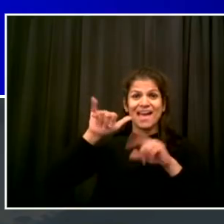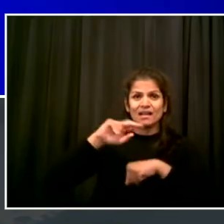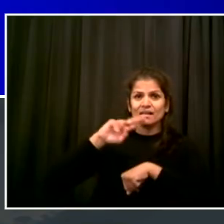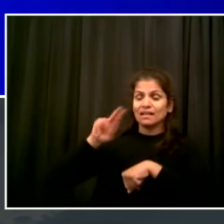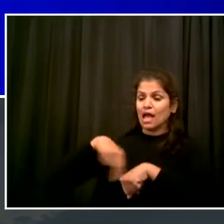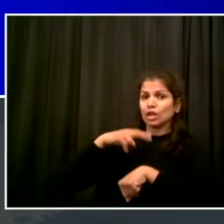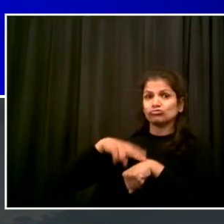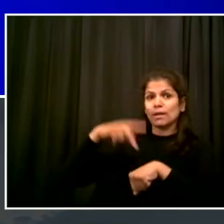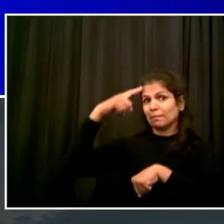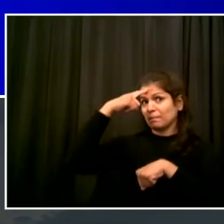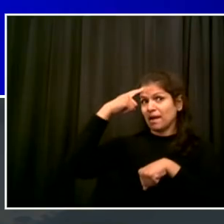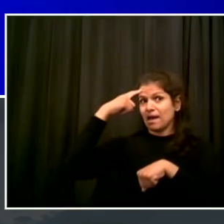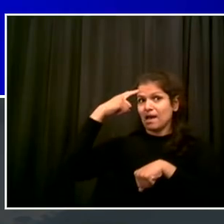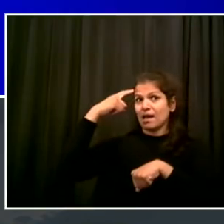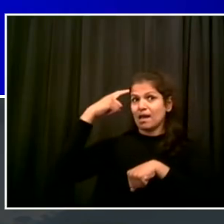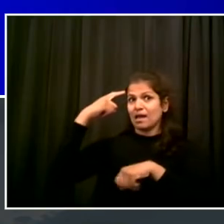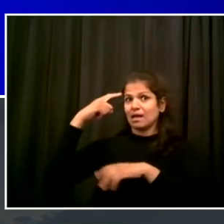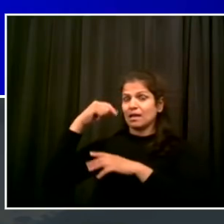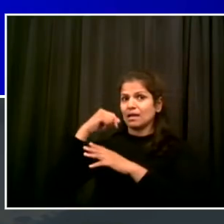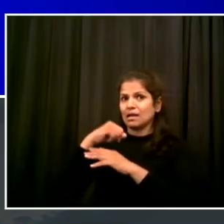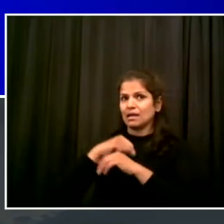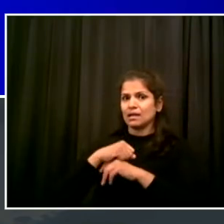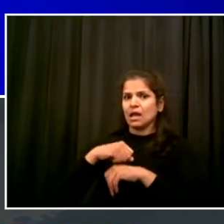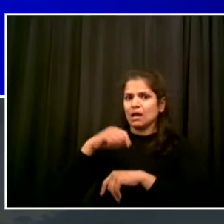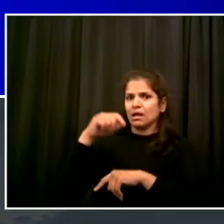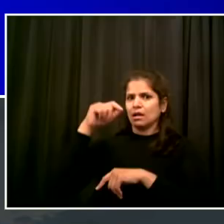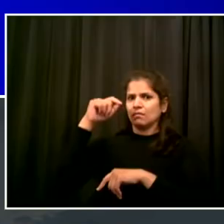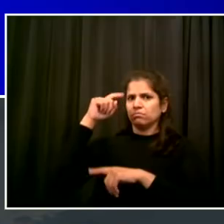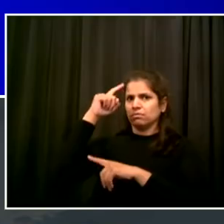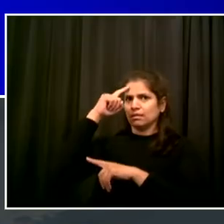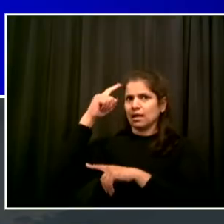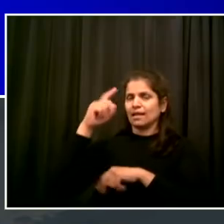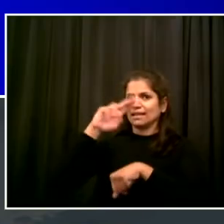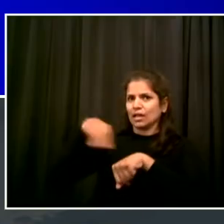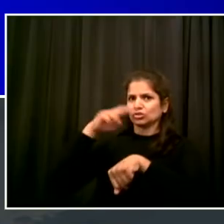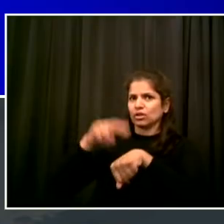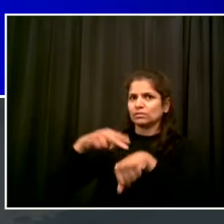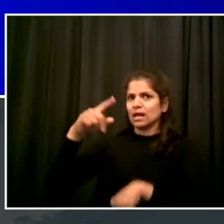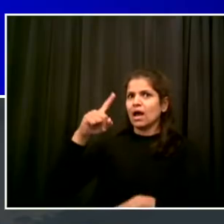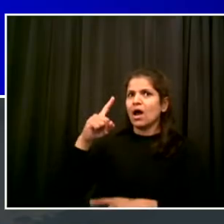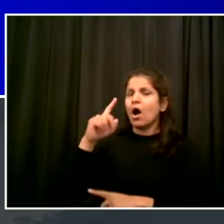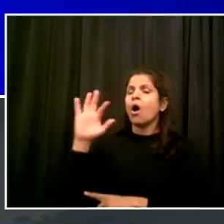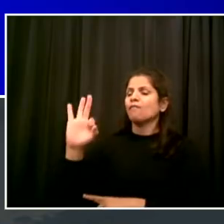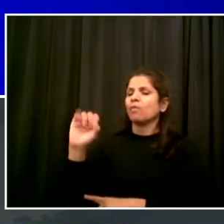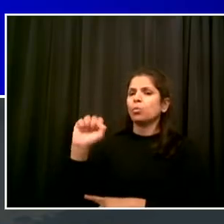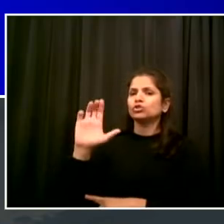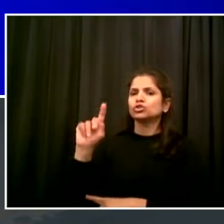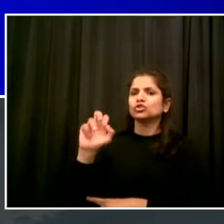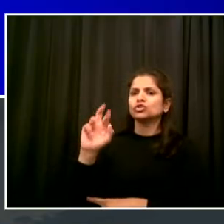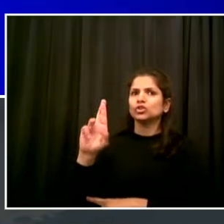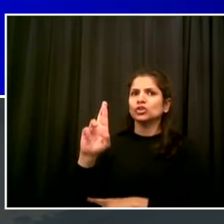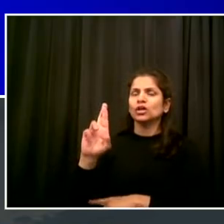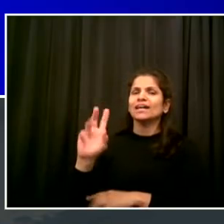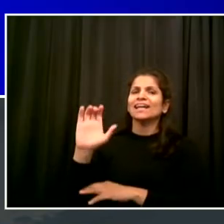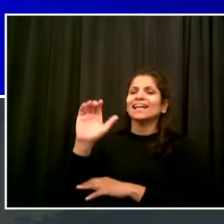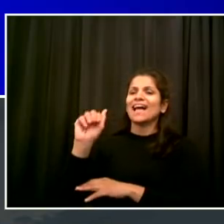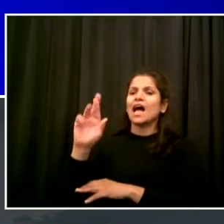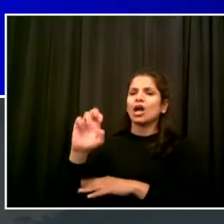SERVICES.